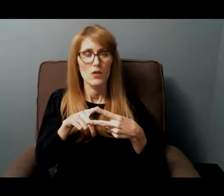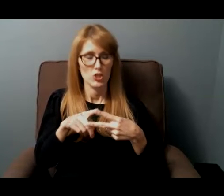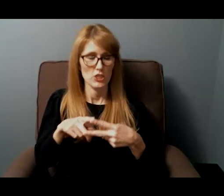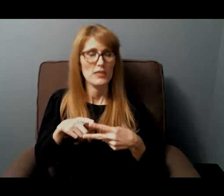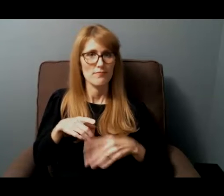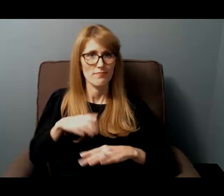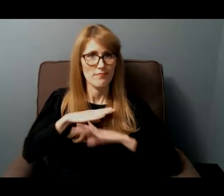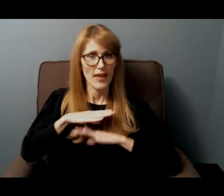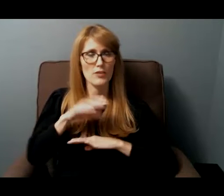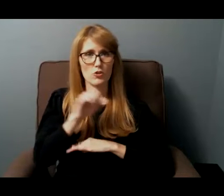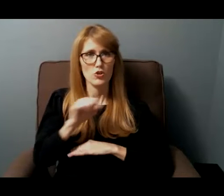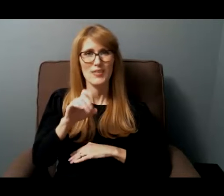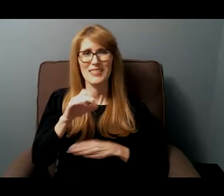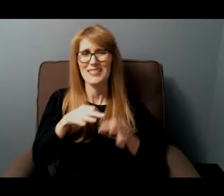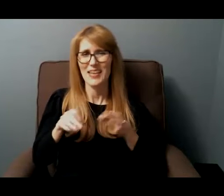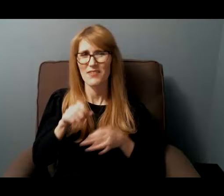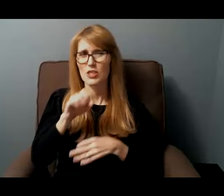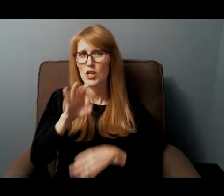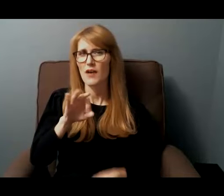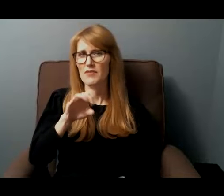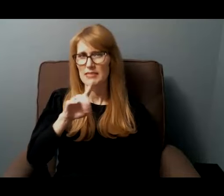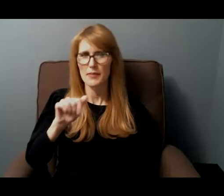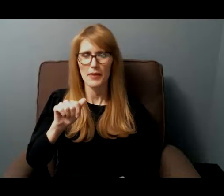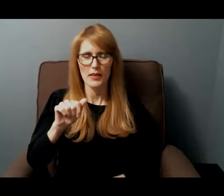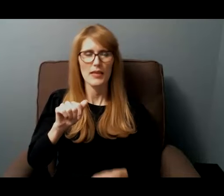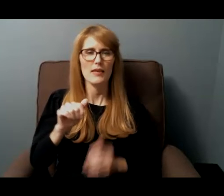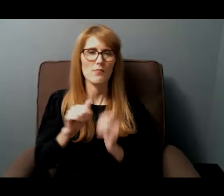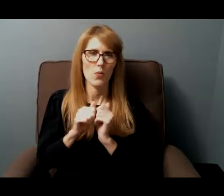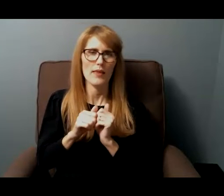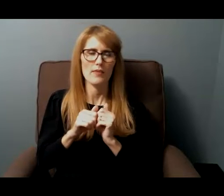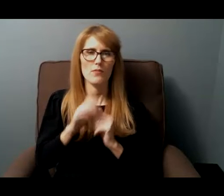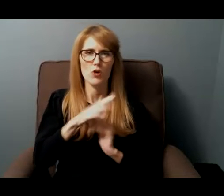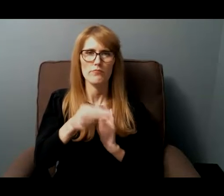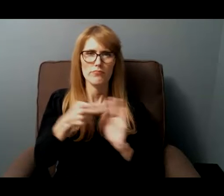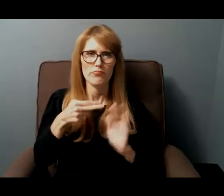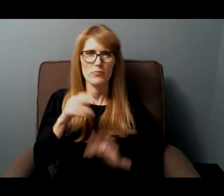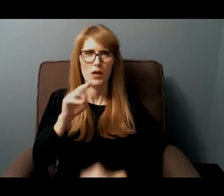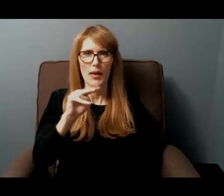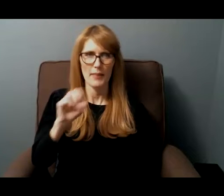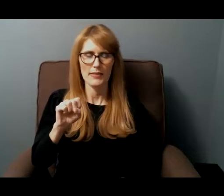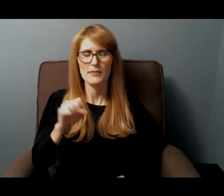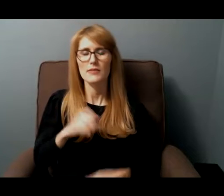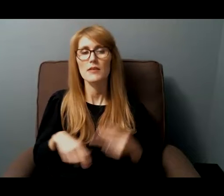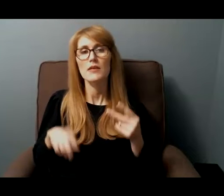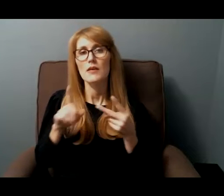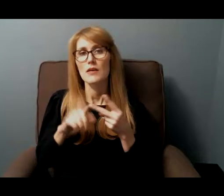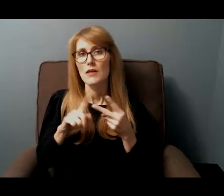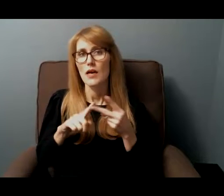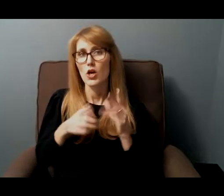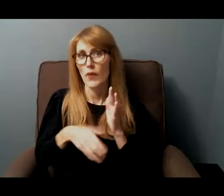and that was based on her diagnosis of multiple sclerosis; and the second criteria she met,